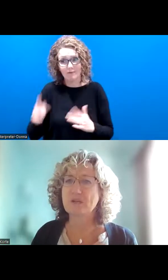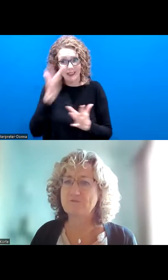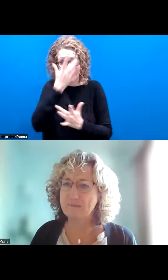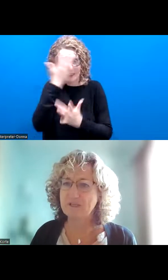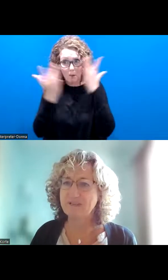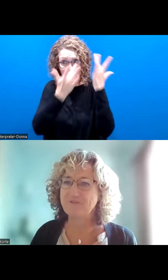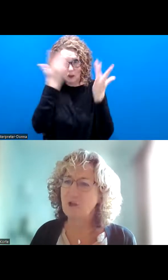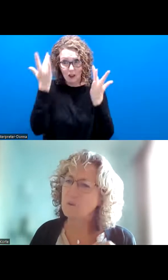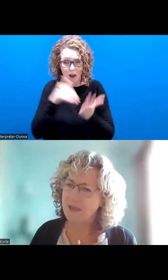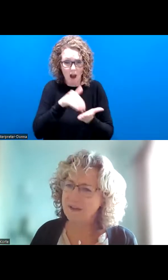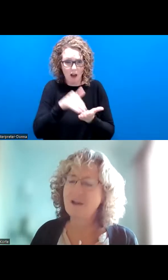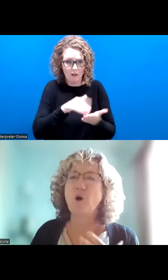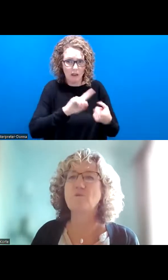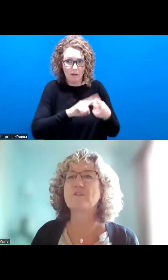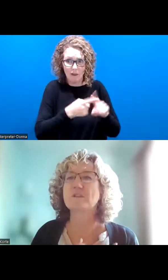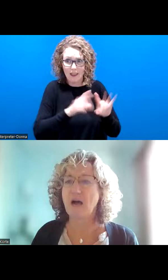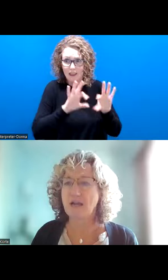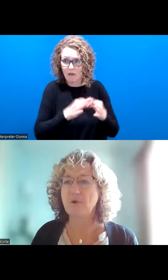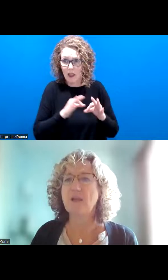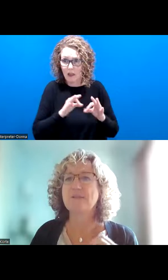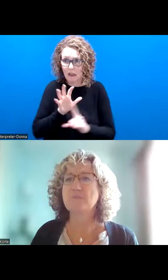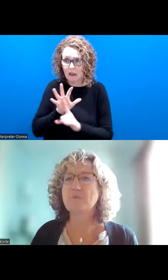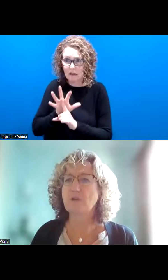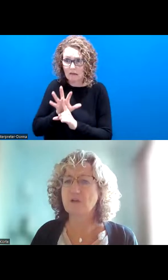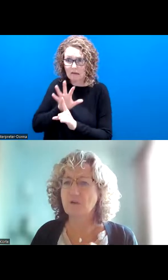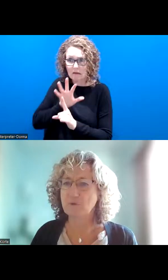. Certain workers are able to apply for an exemption.